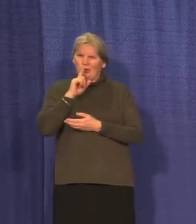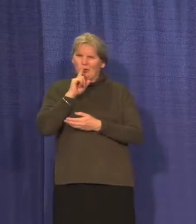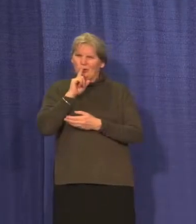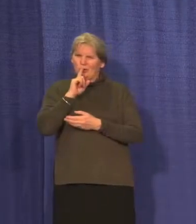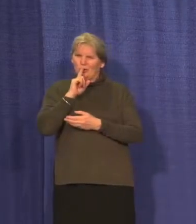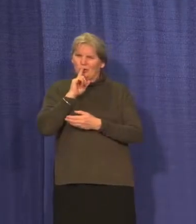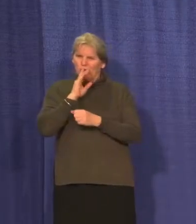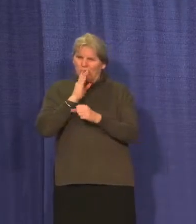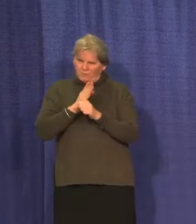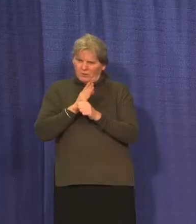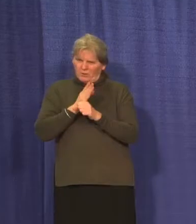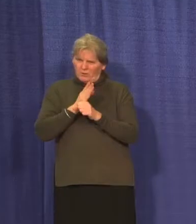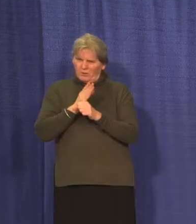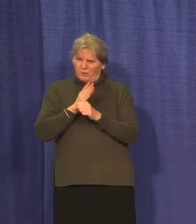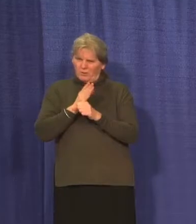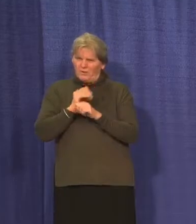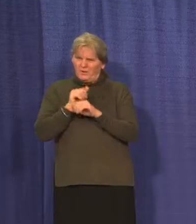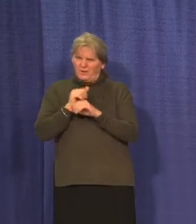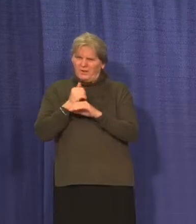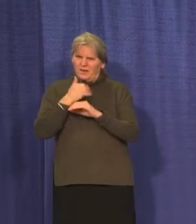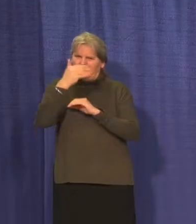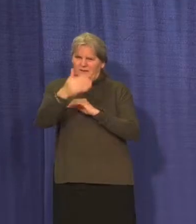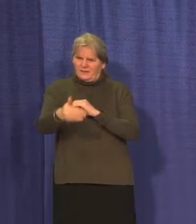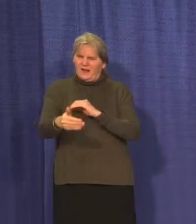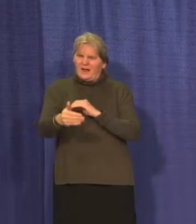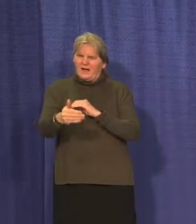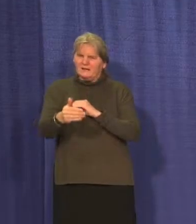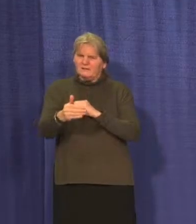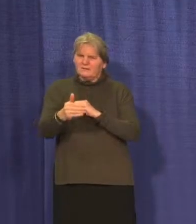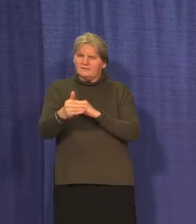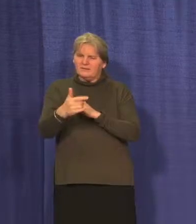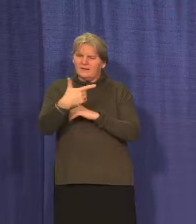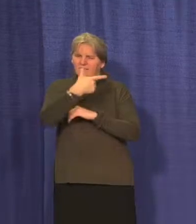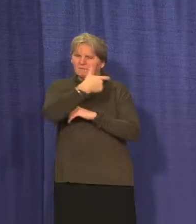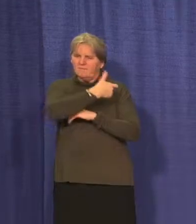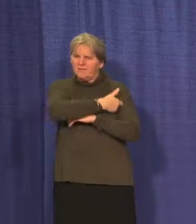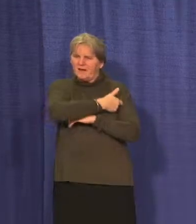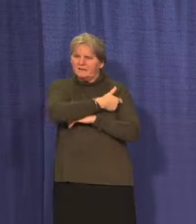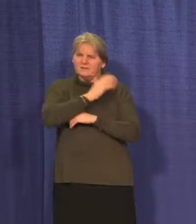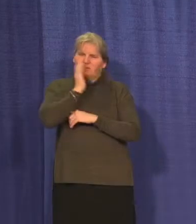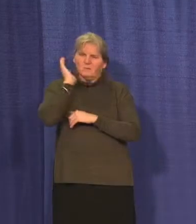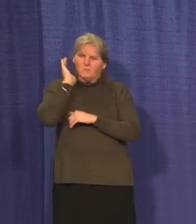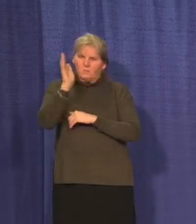that the next shipments of the Moderna vaccine are going to